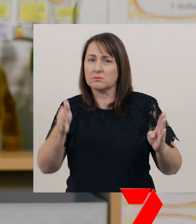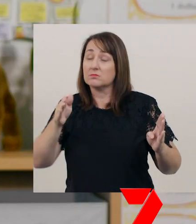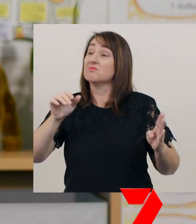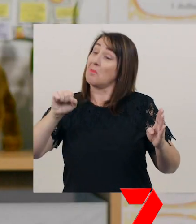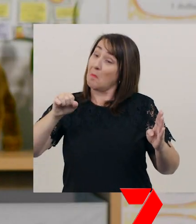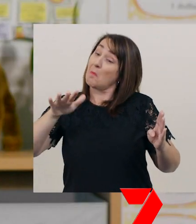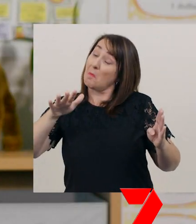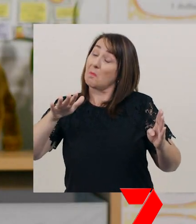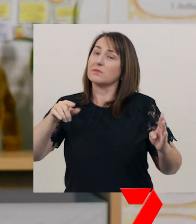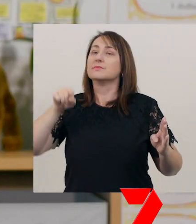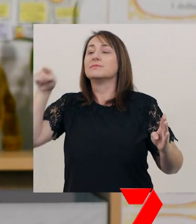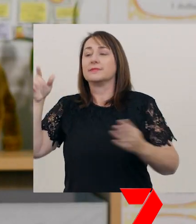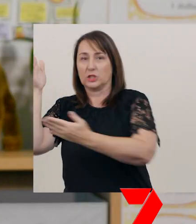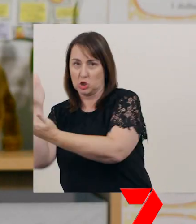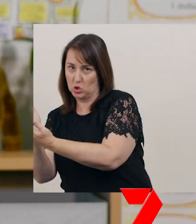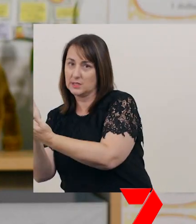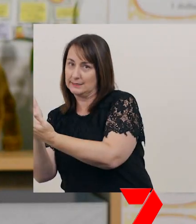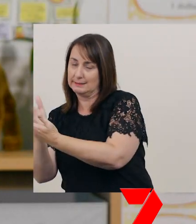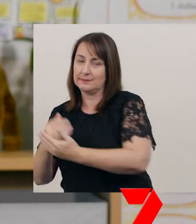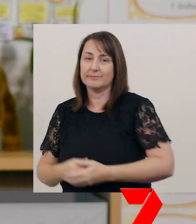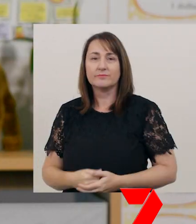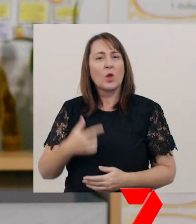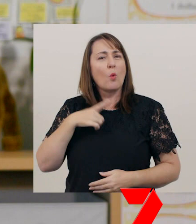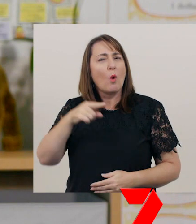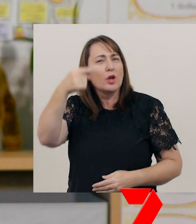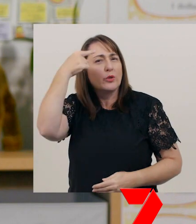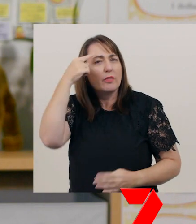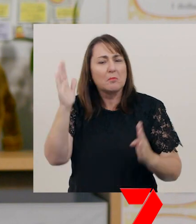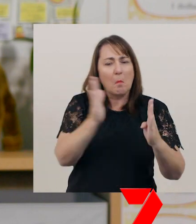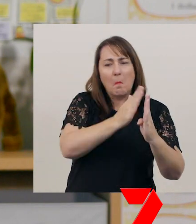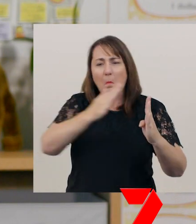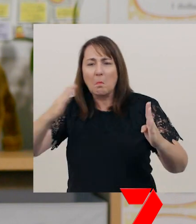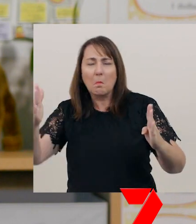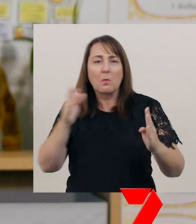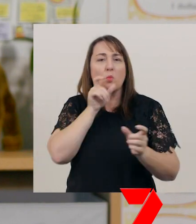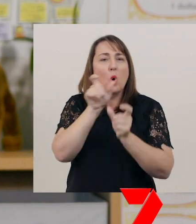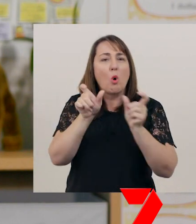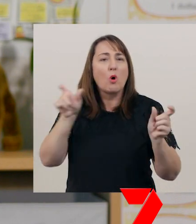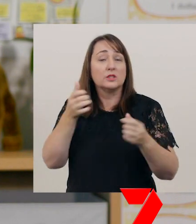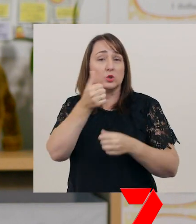Why do you think an author would use modality to influence their reader?